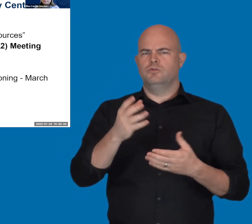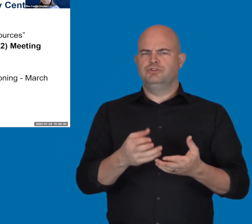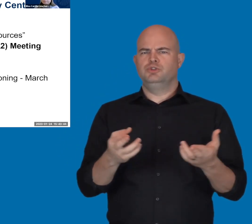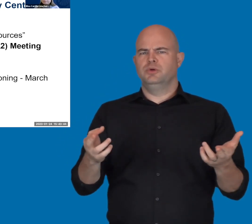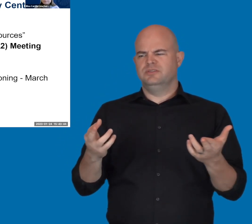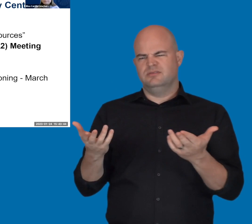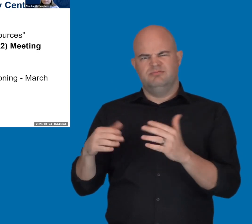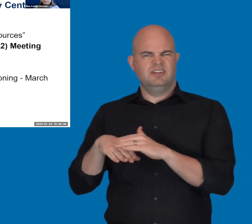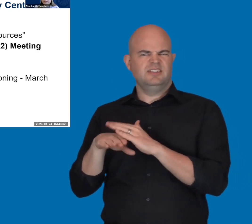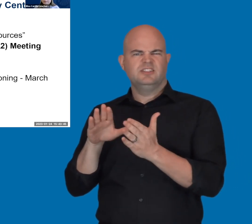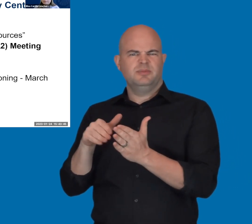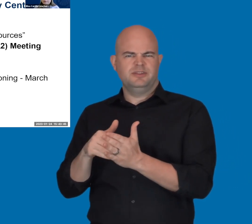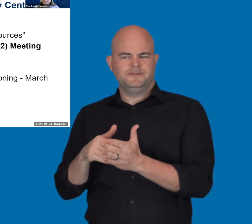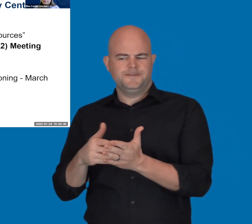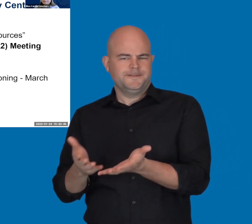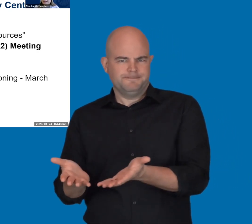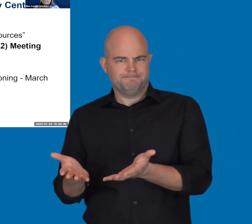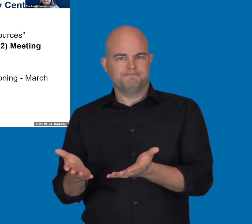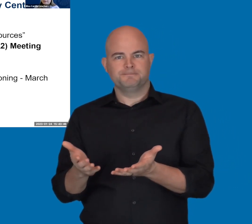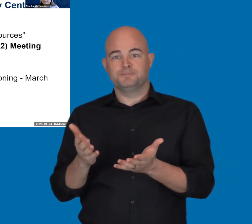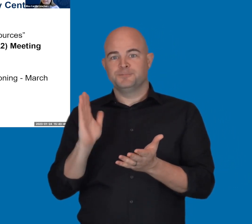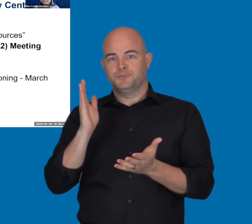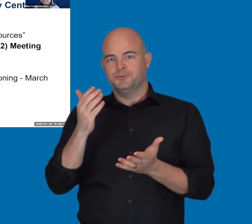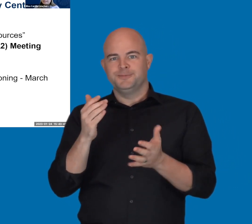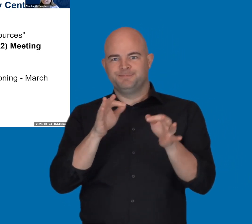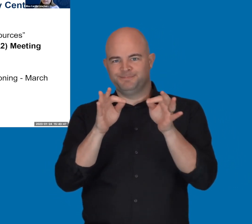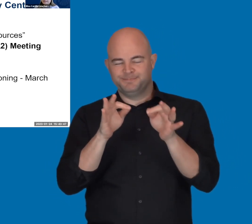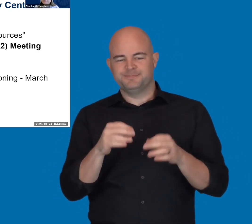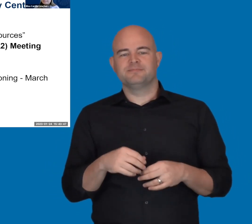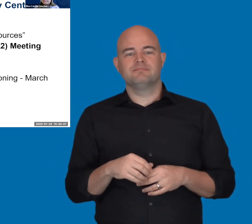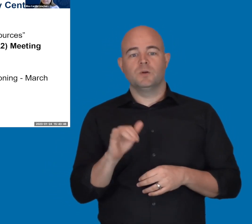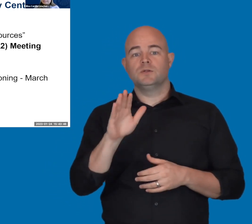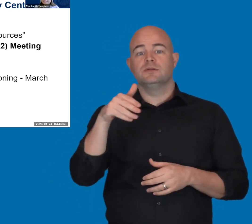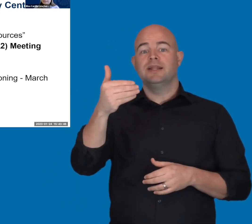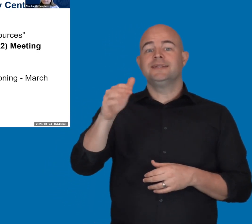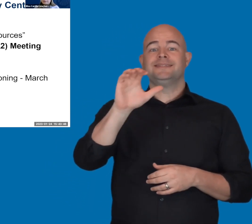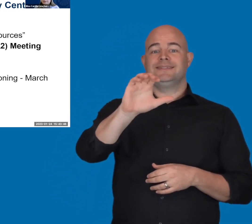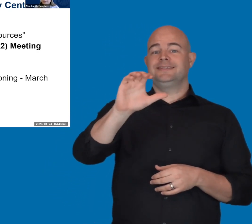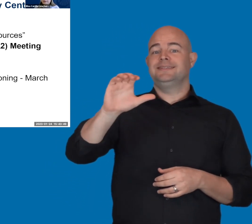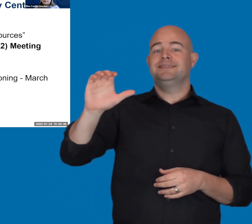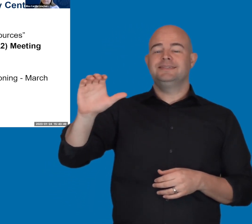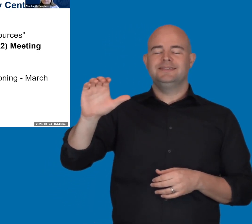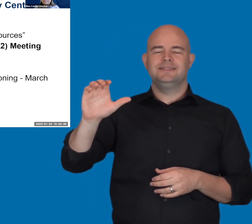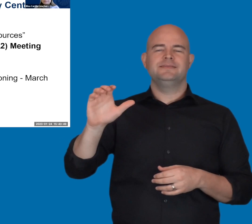Anna, I think that's a great comment because I also am responsible for making sure that our students get that material.